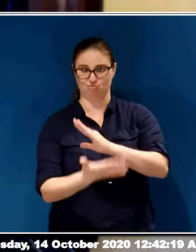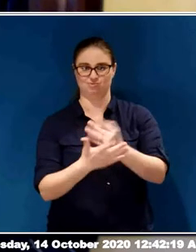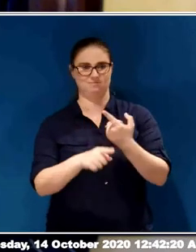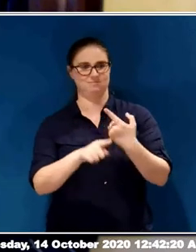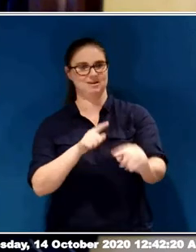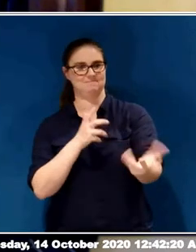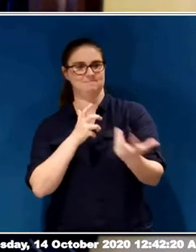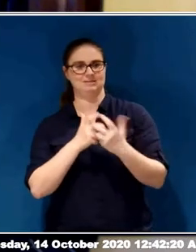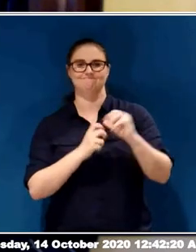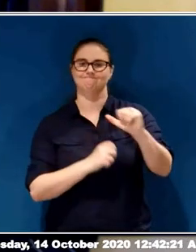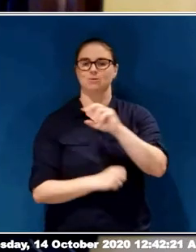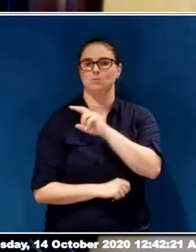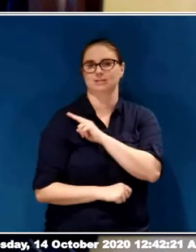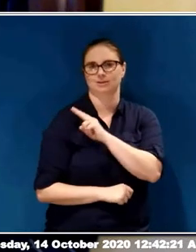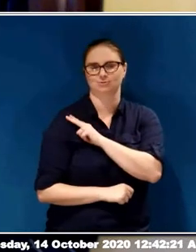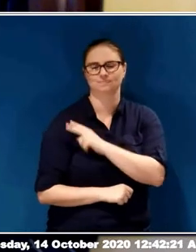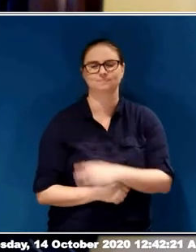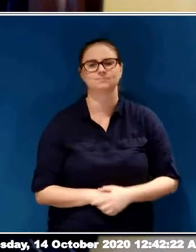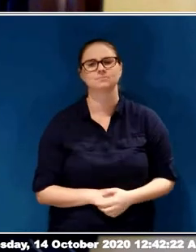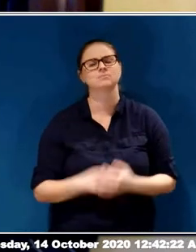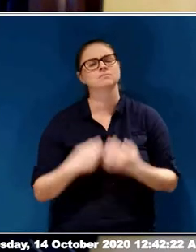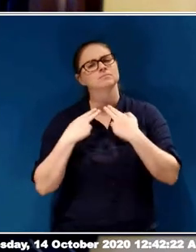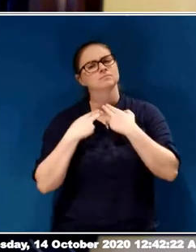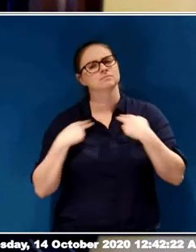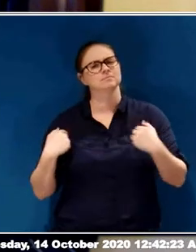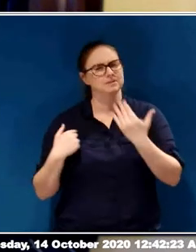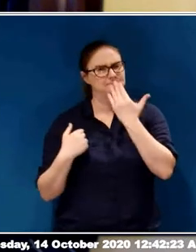an inconsistency, please? DR de BRUIN: Certainly.